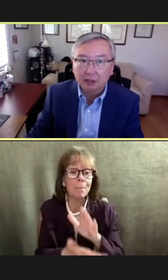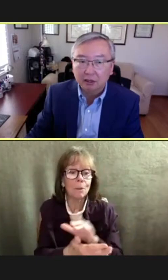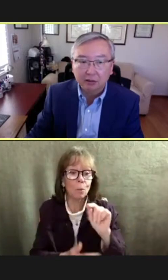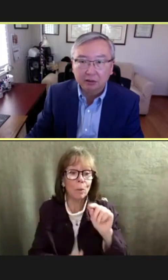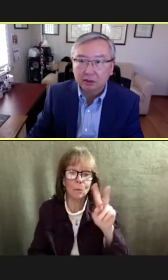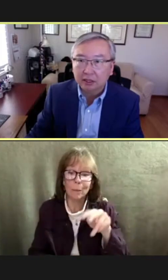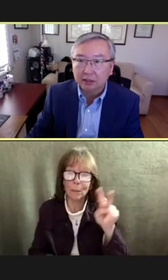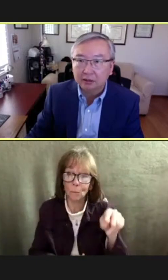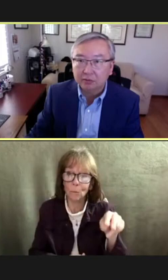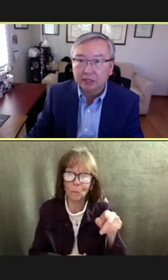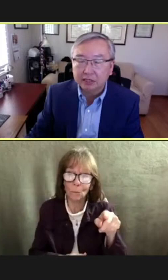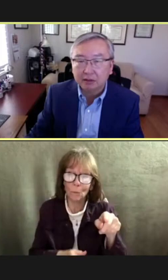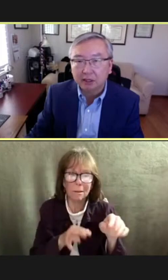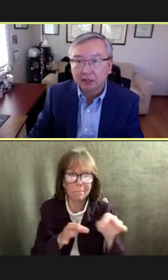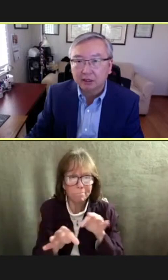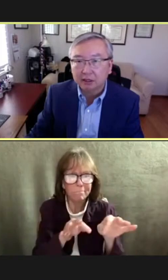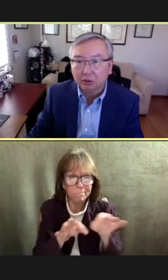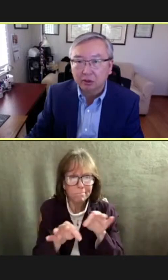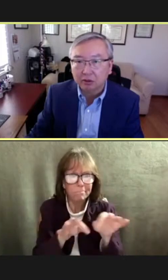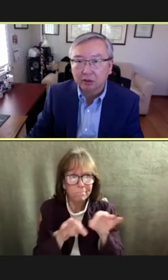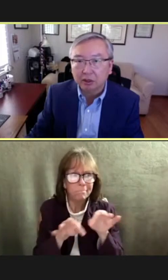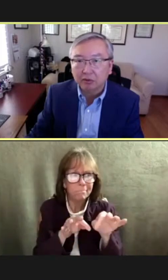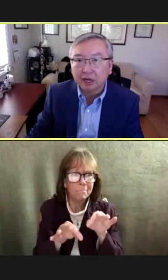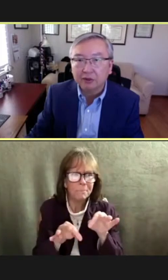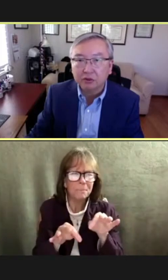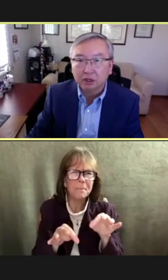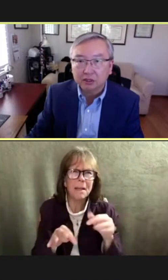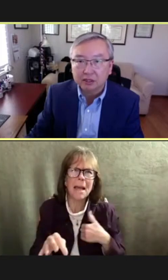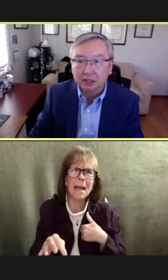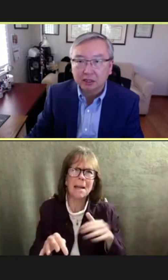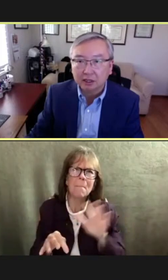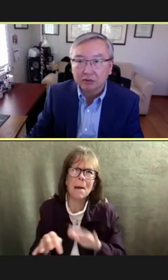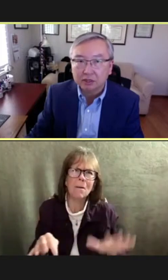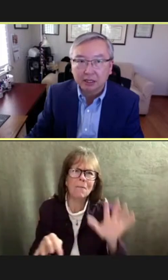And basically, there were about 500 autistic